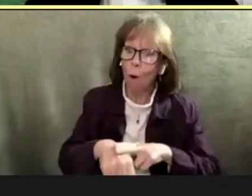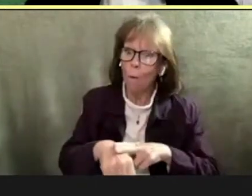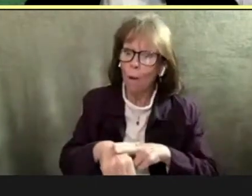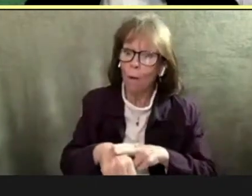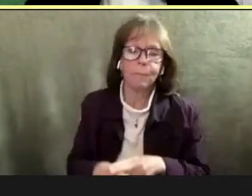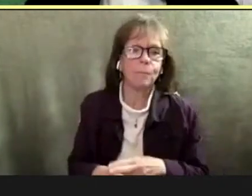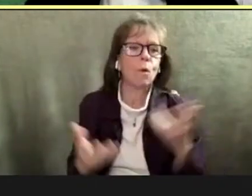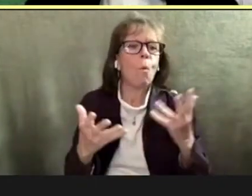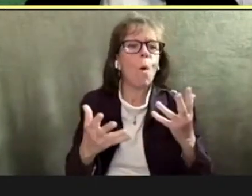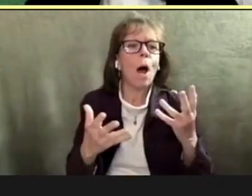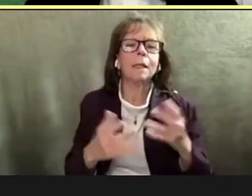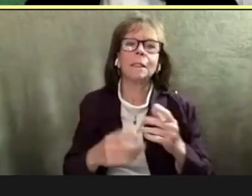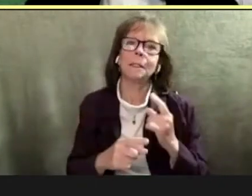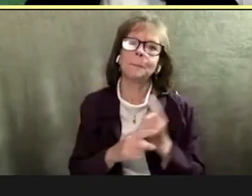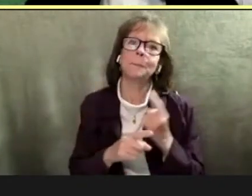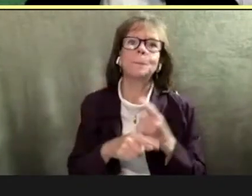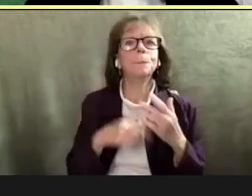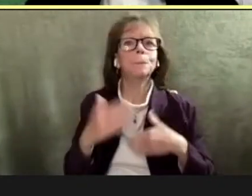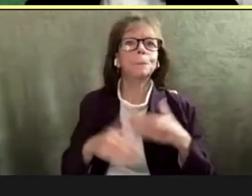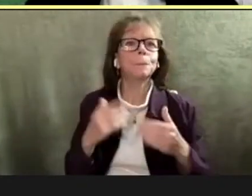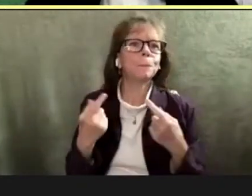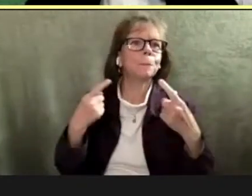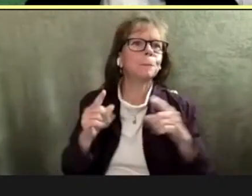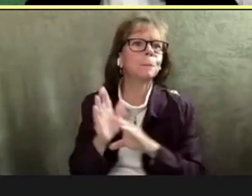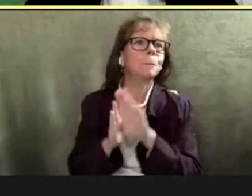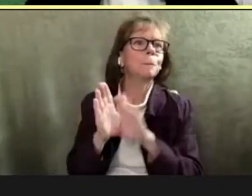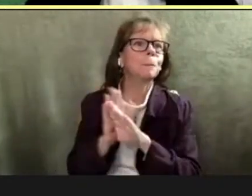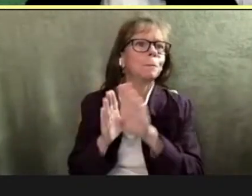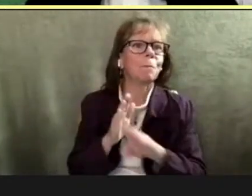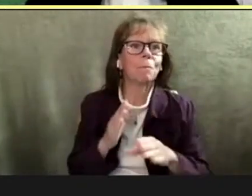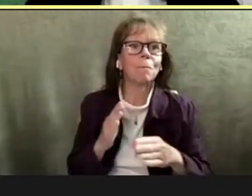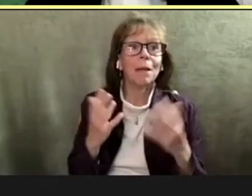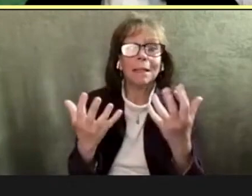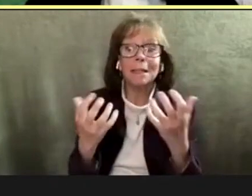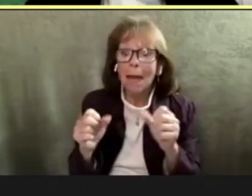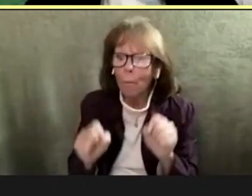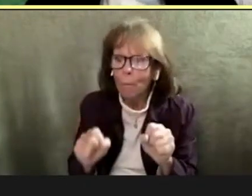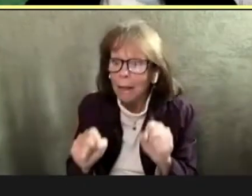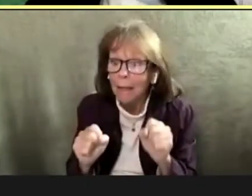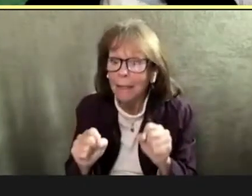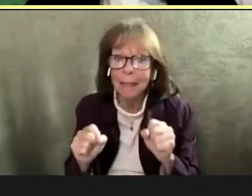intelligence, excellence, and fitness.